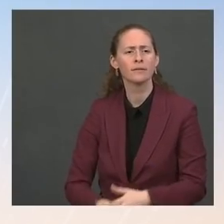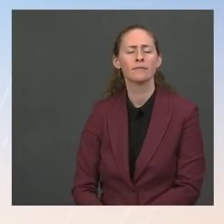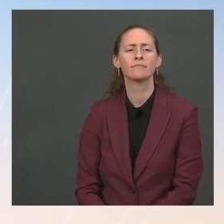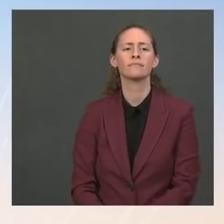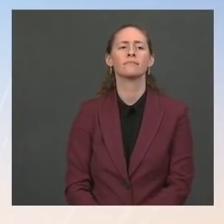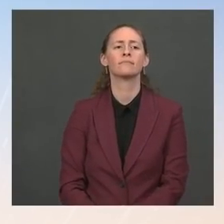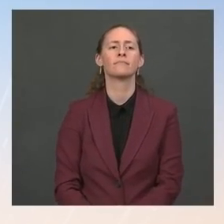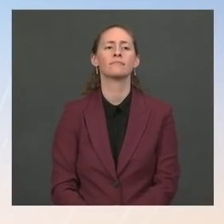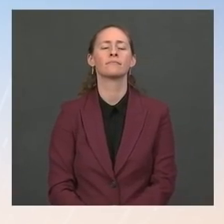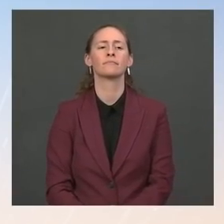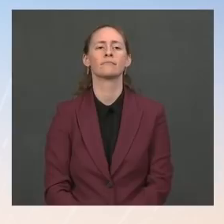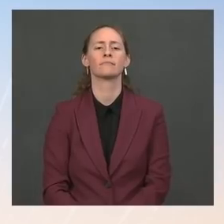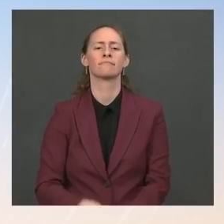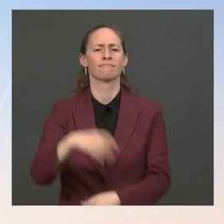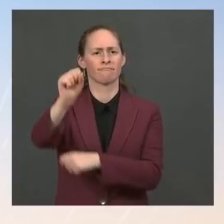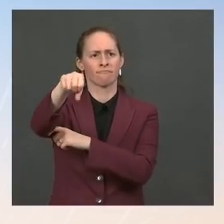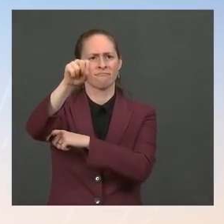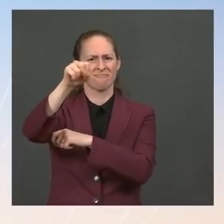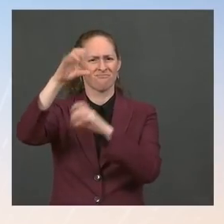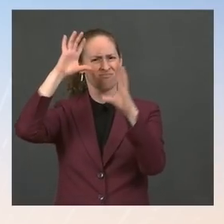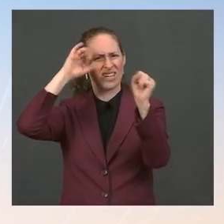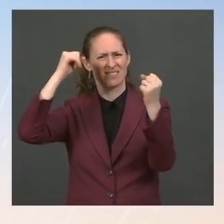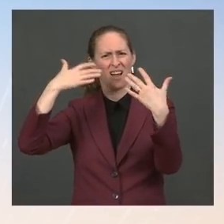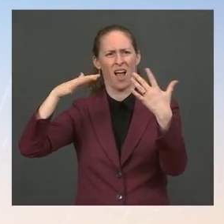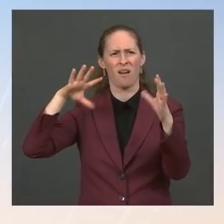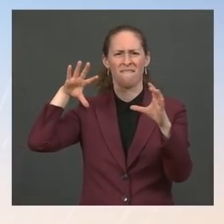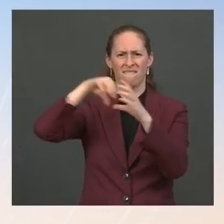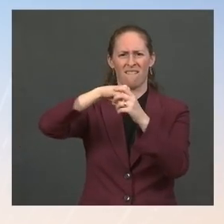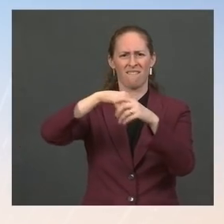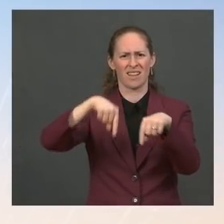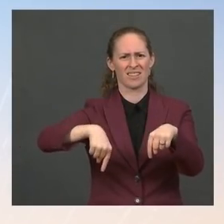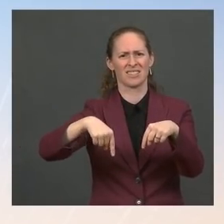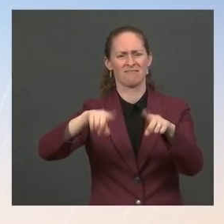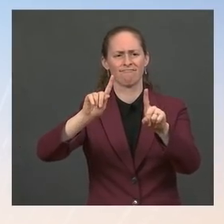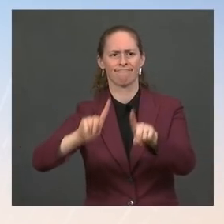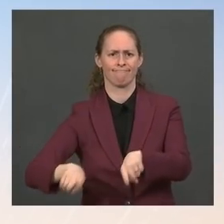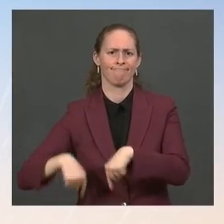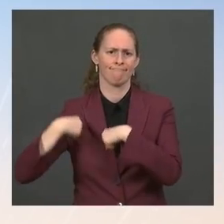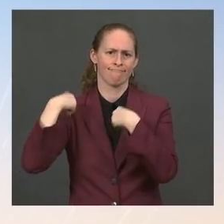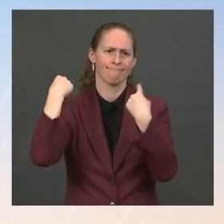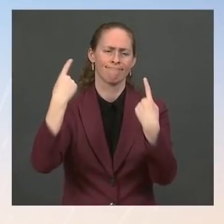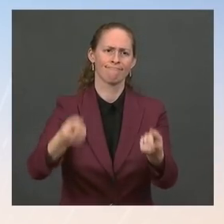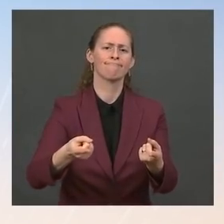by allowing Medicare to negotiate prescription drug costs, something we know the pharmaceutical industry does not support.